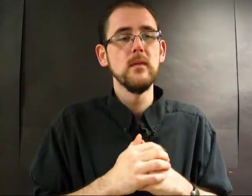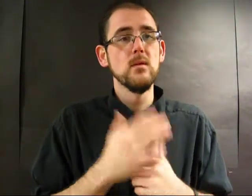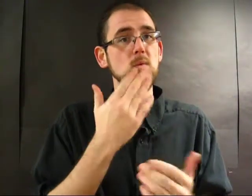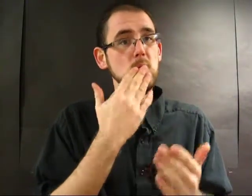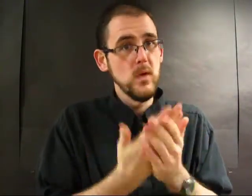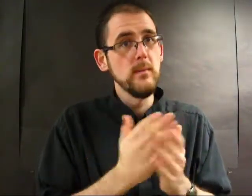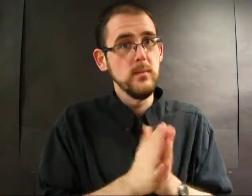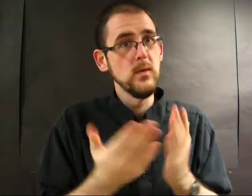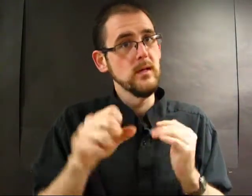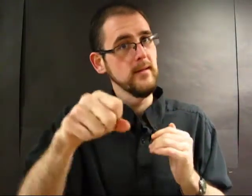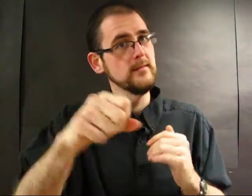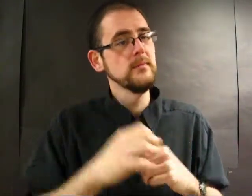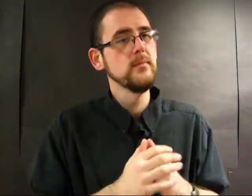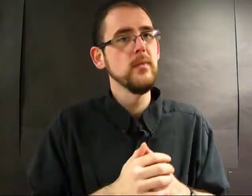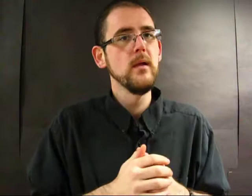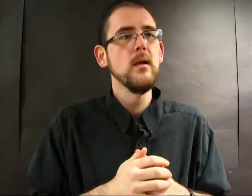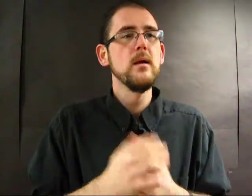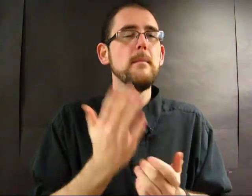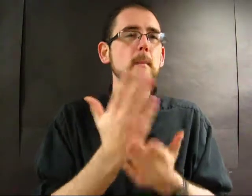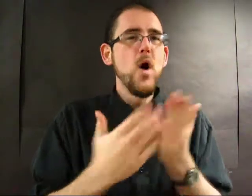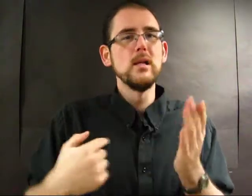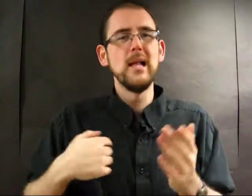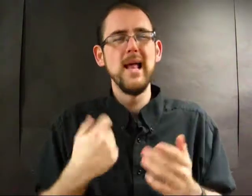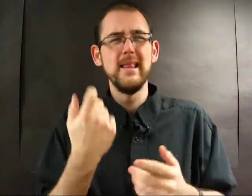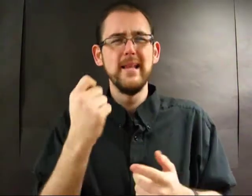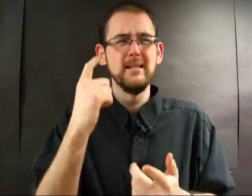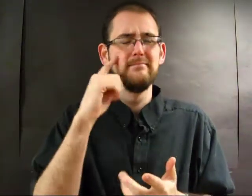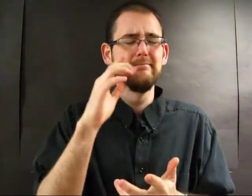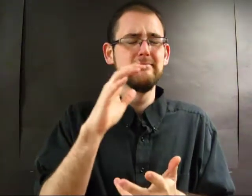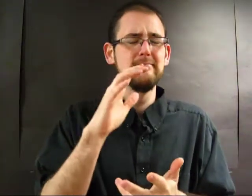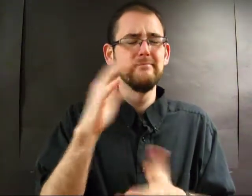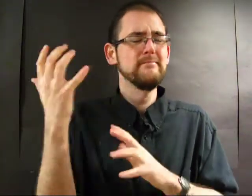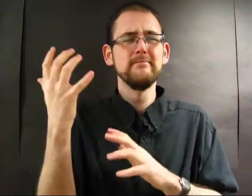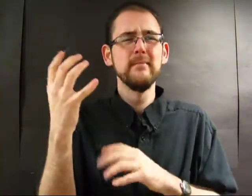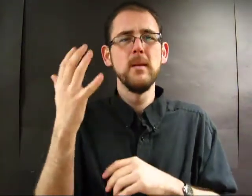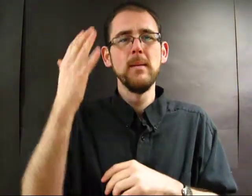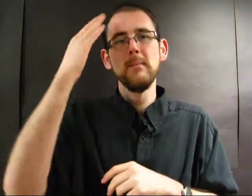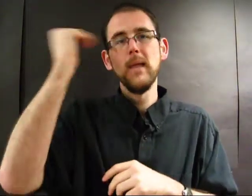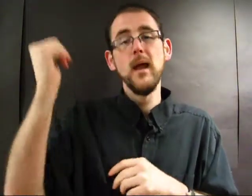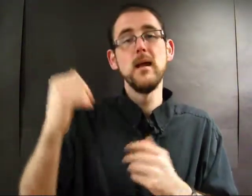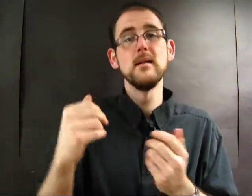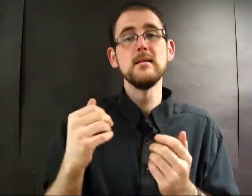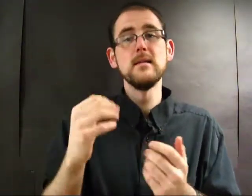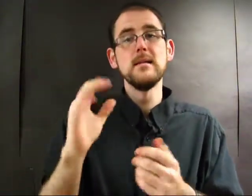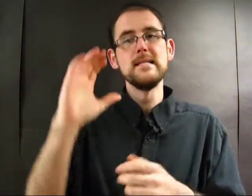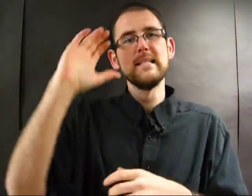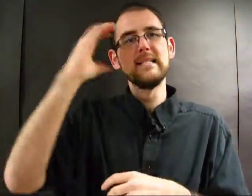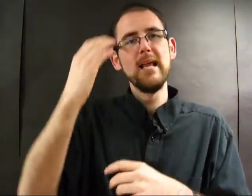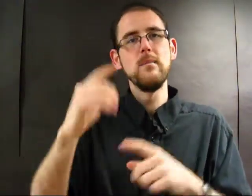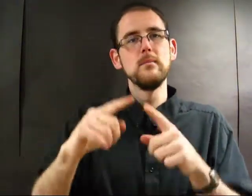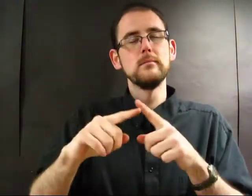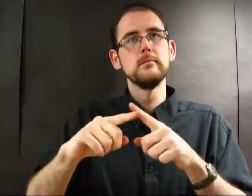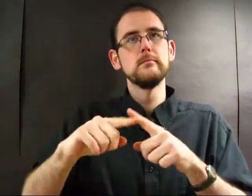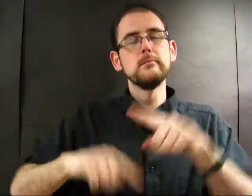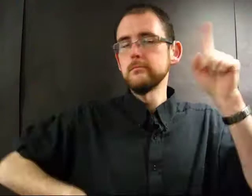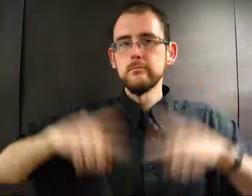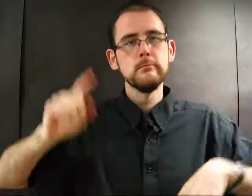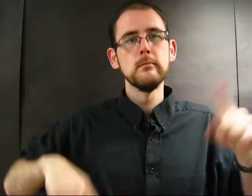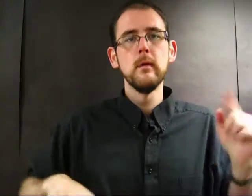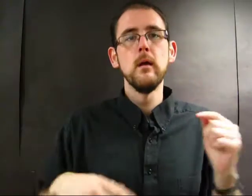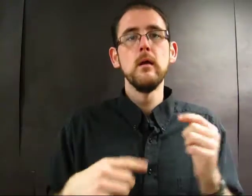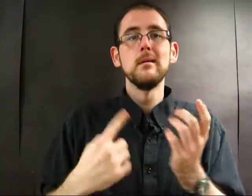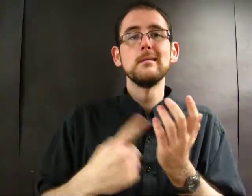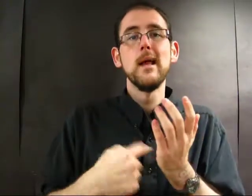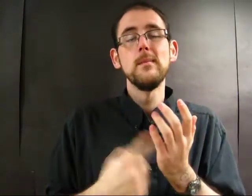It's a good book, yes, although I found parts of it a little jarring -- it seemed random.